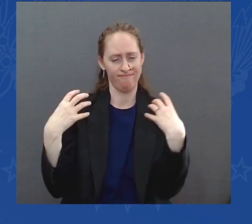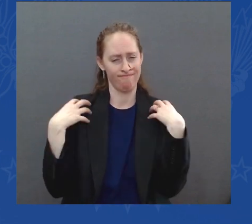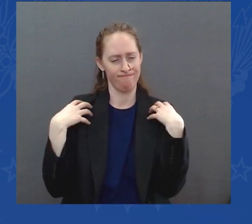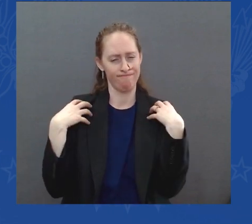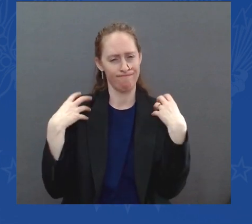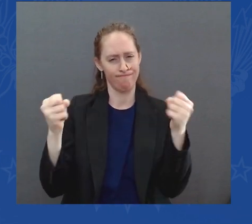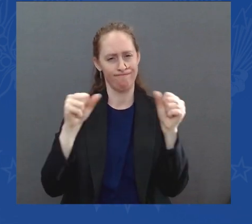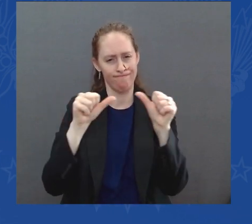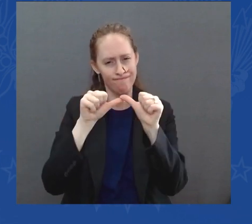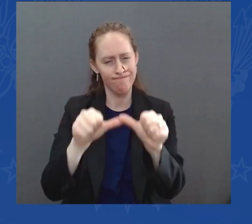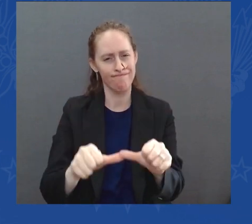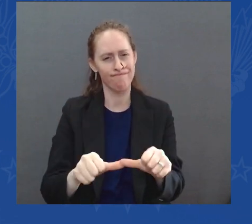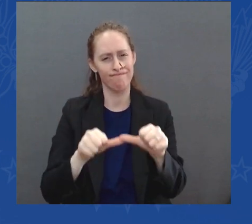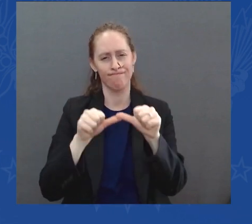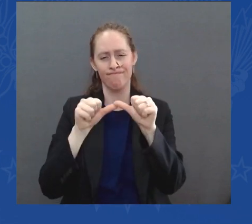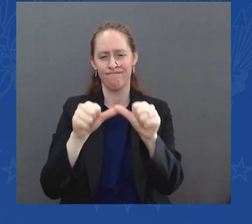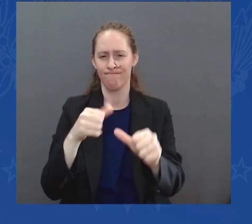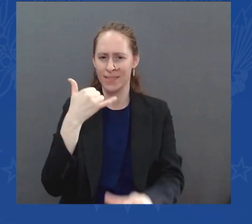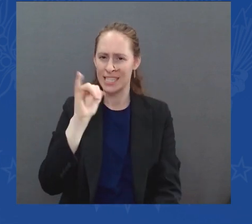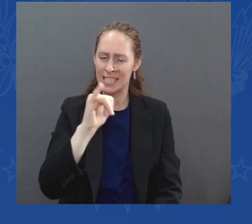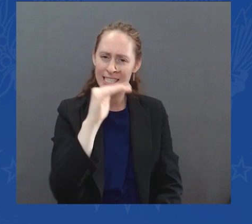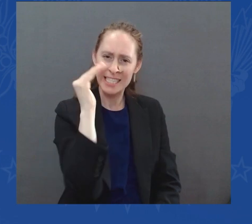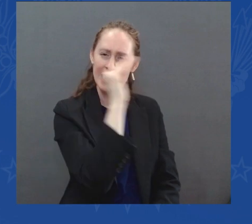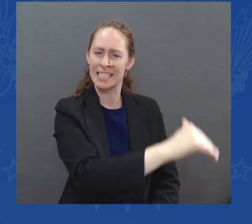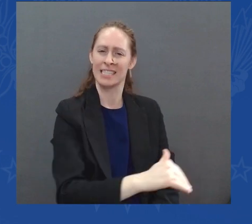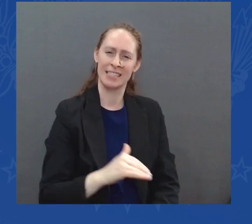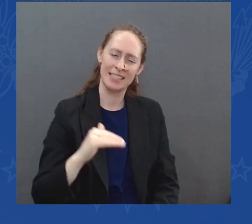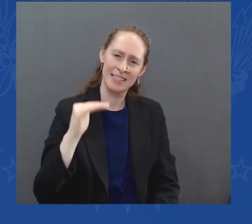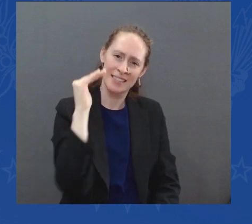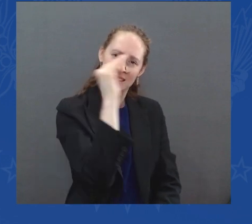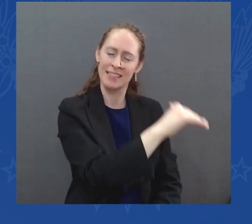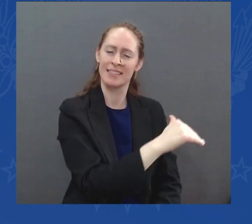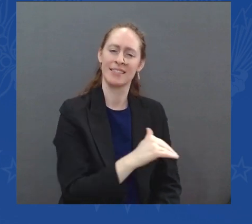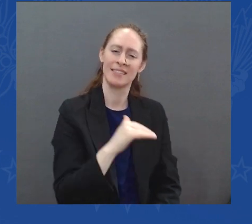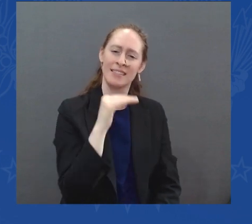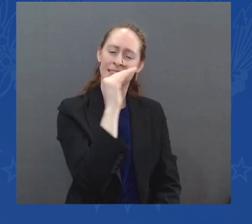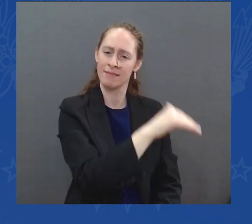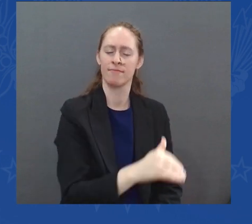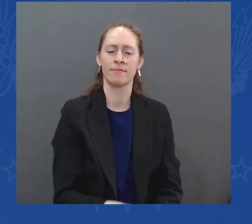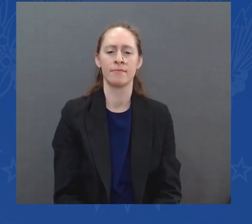Wells, let's understand the courageous nature